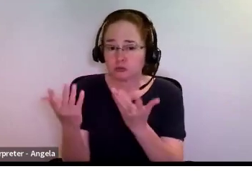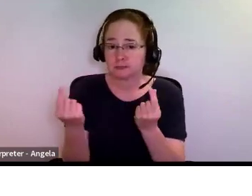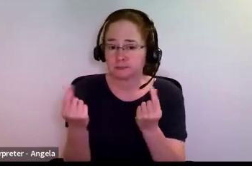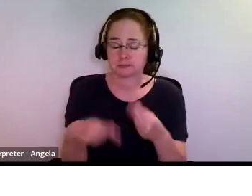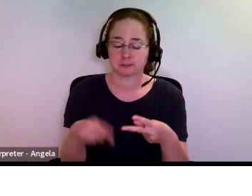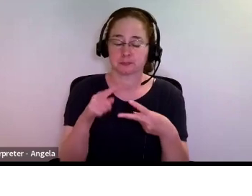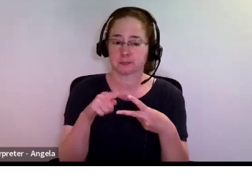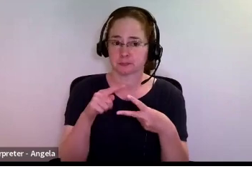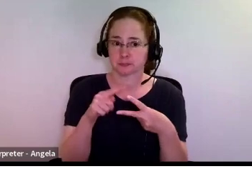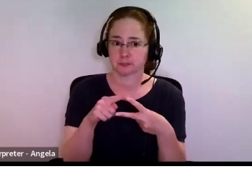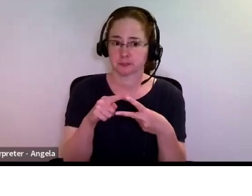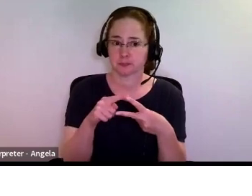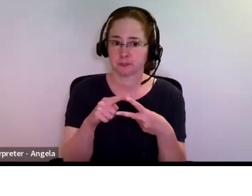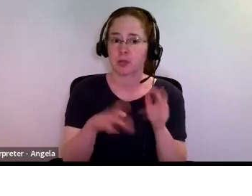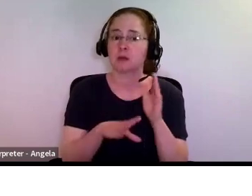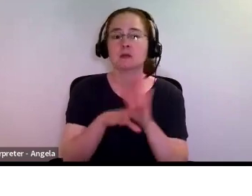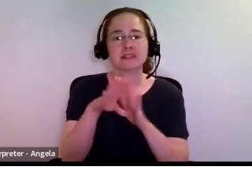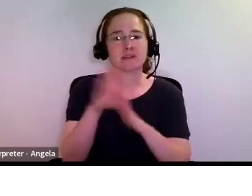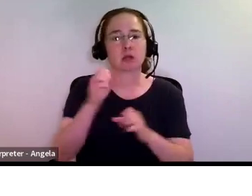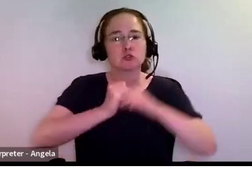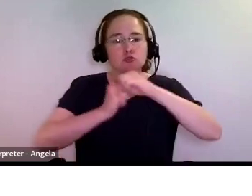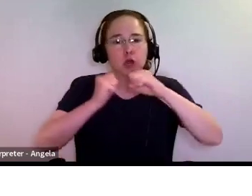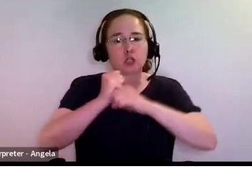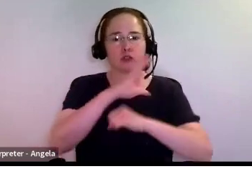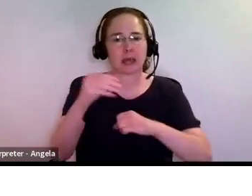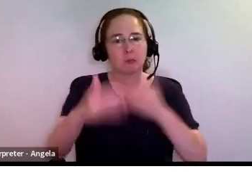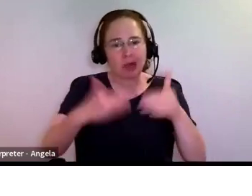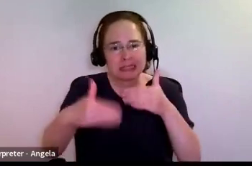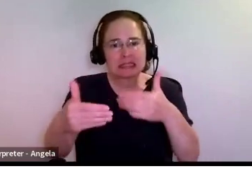We're aiming to develop structures and processes that